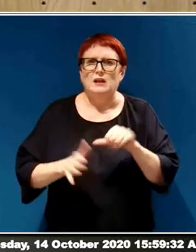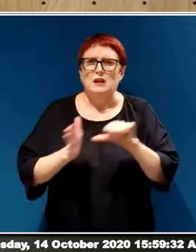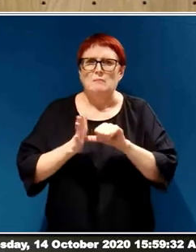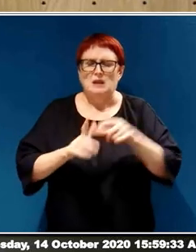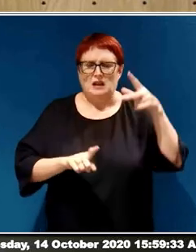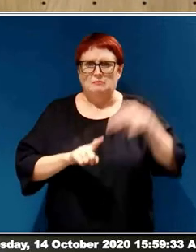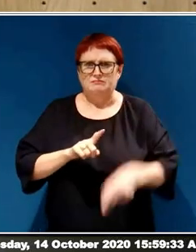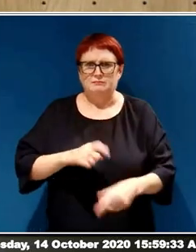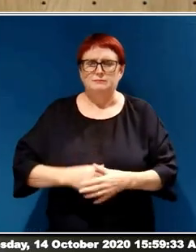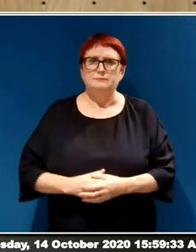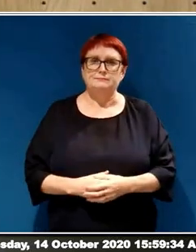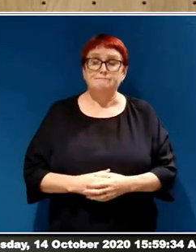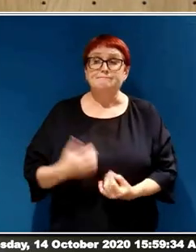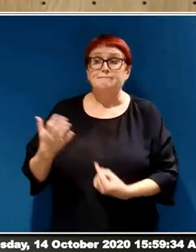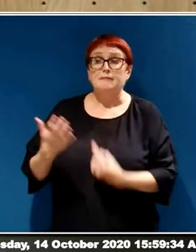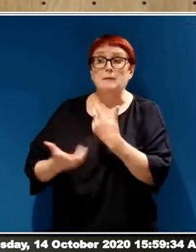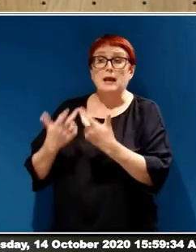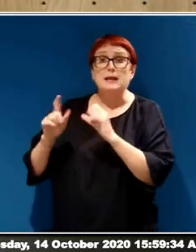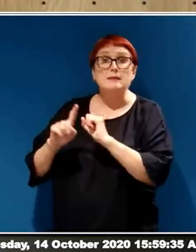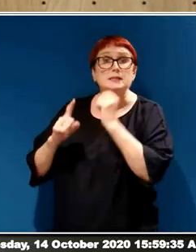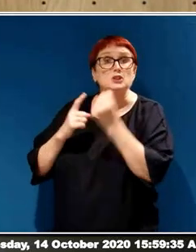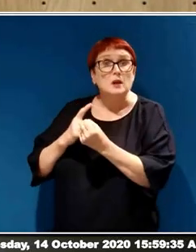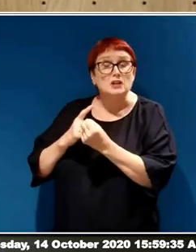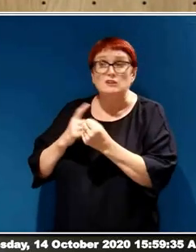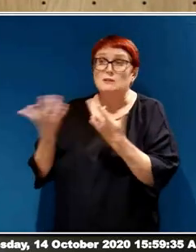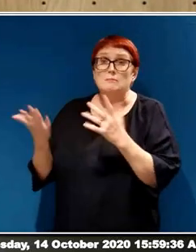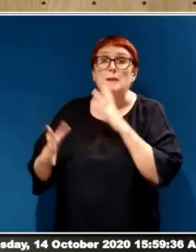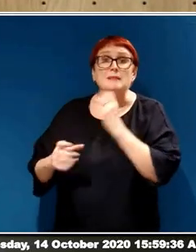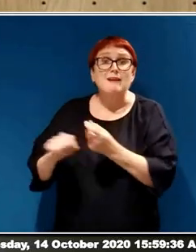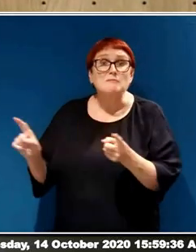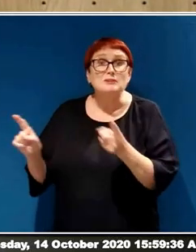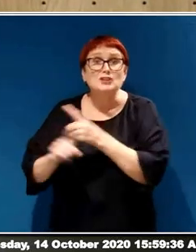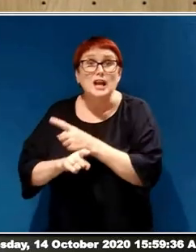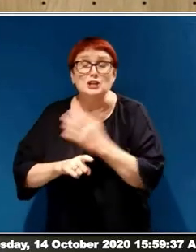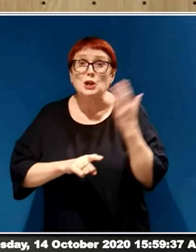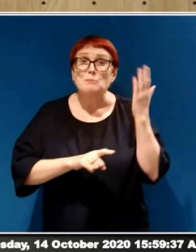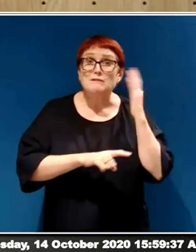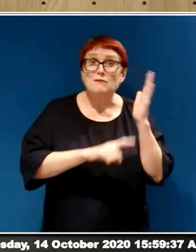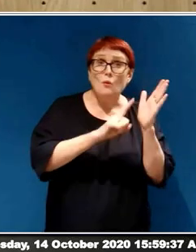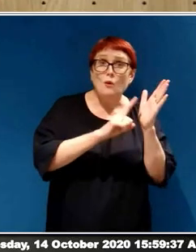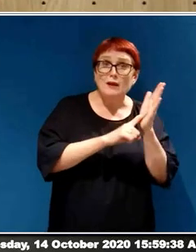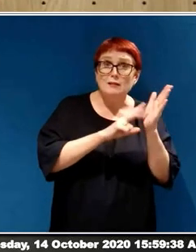change of Government and a new Government may not necessarily wish to